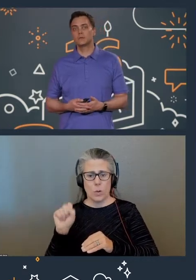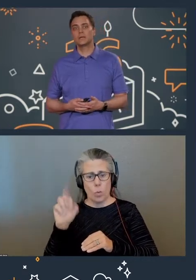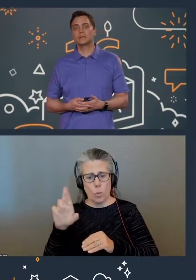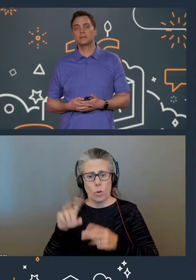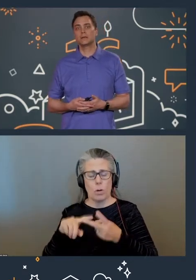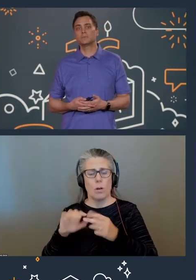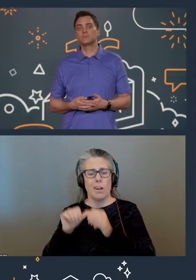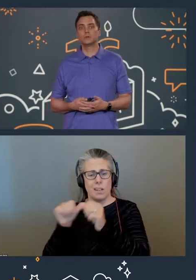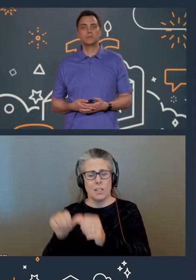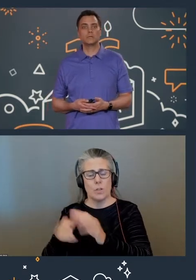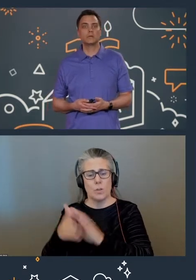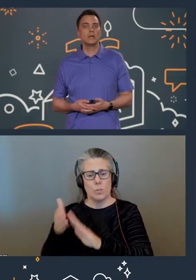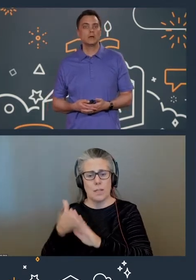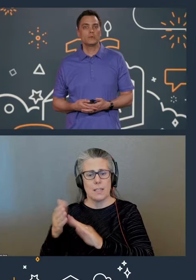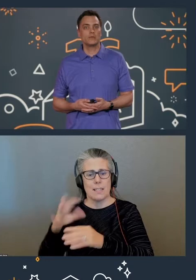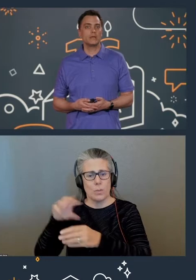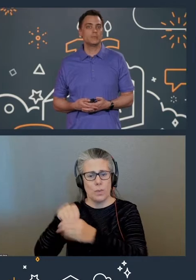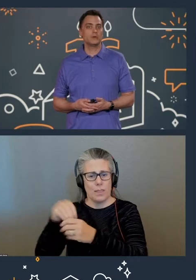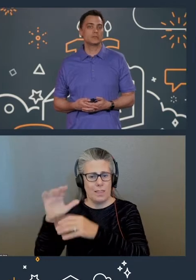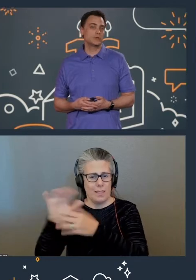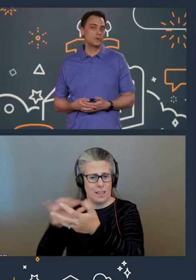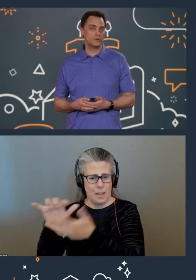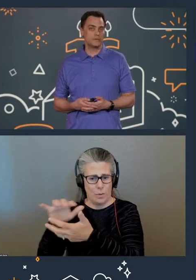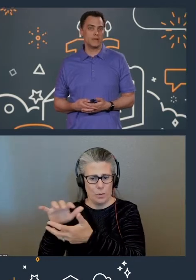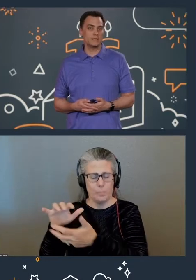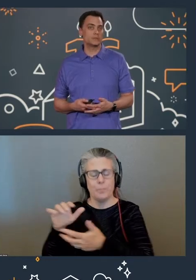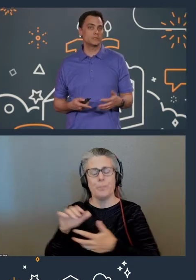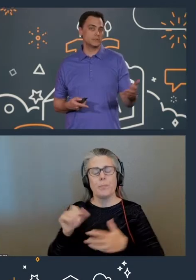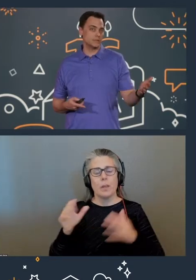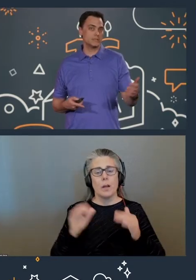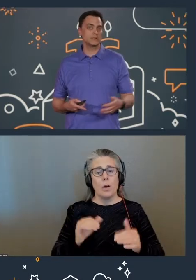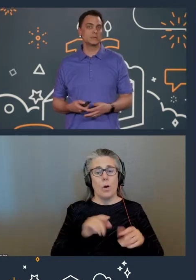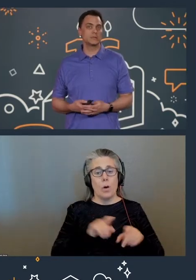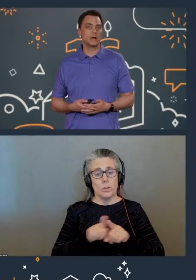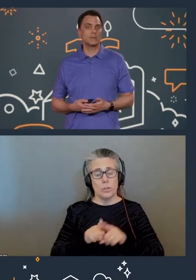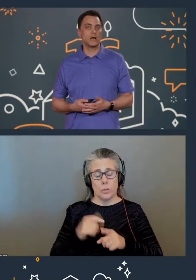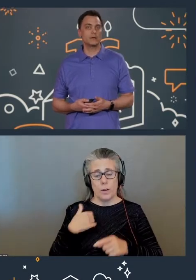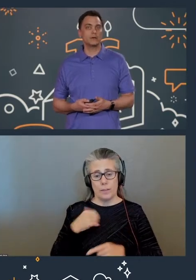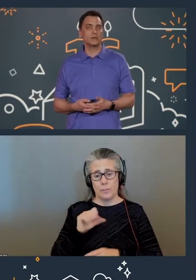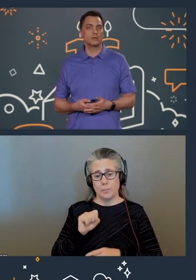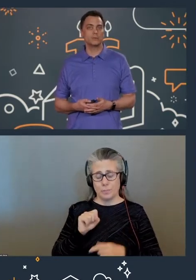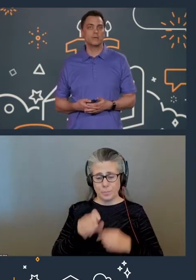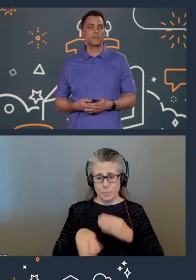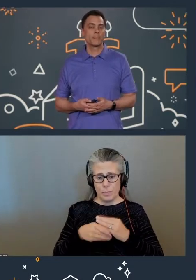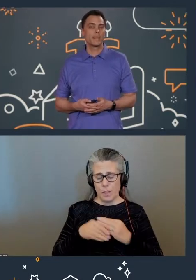So, DataSync comes built-in with AWS Snowcone devices, which Nits is gonna talk about here in a little bit.